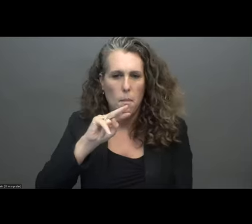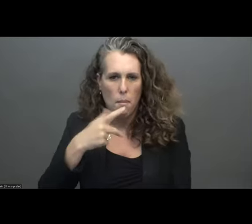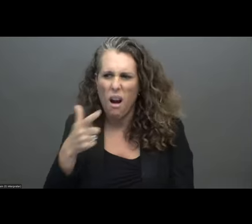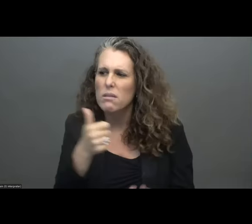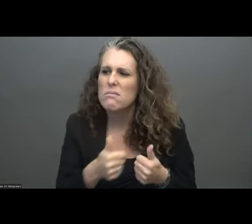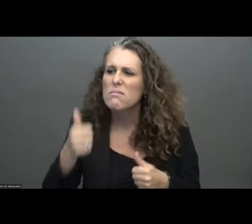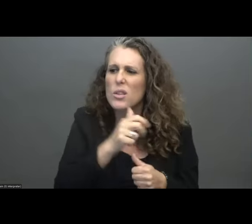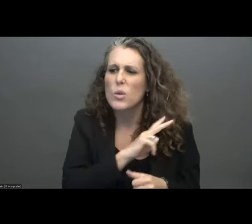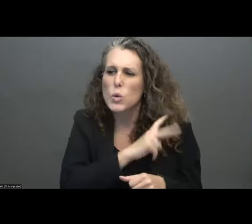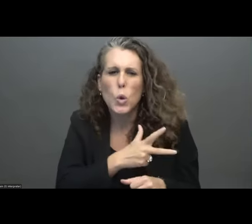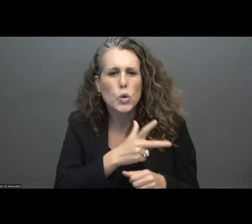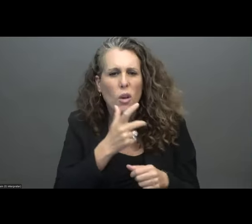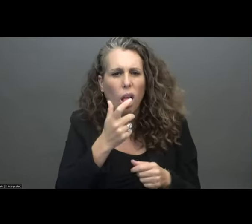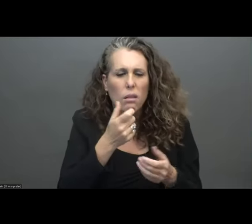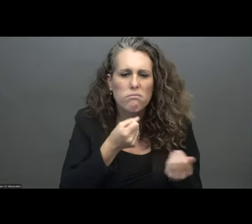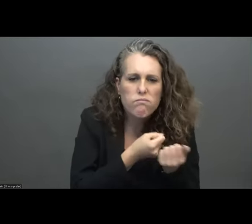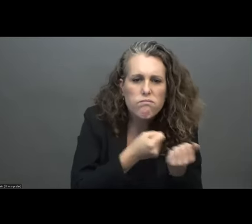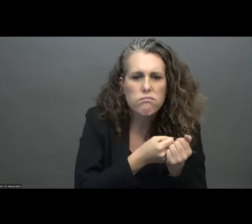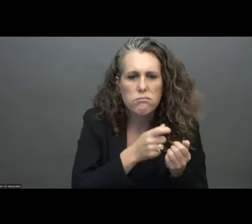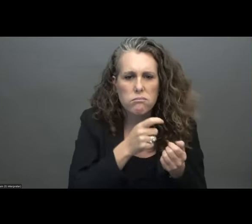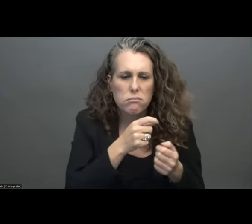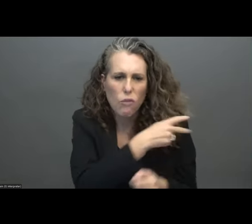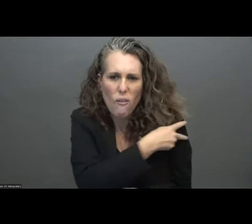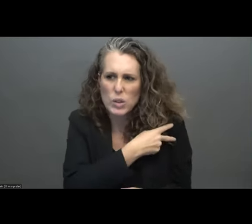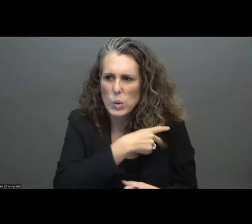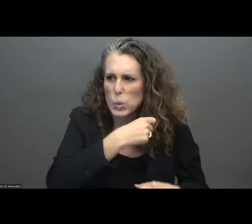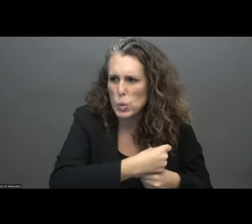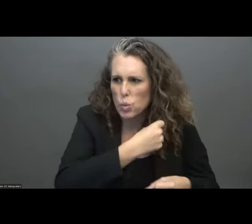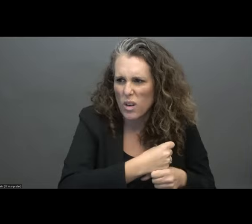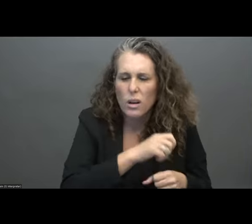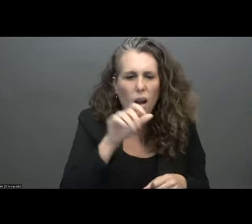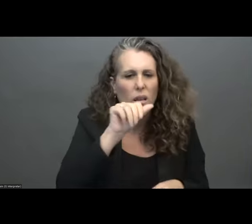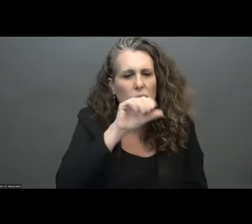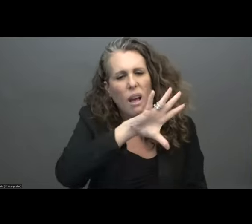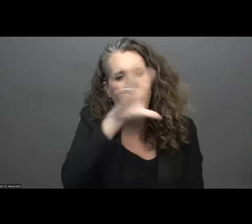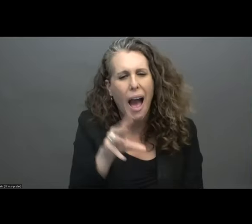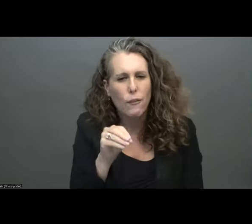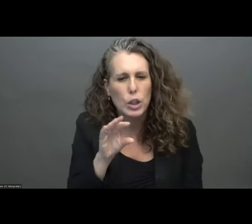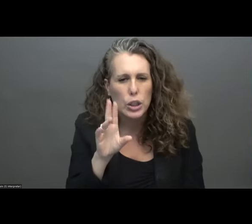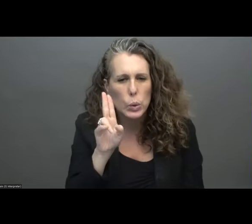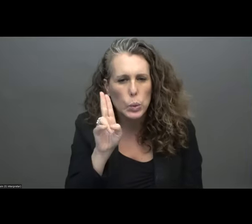at the African Union commission, representing the government here today. We have Caroline